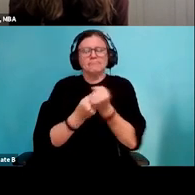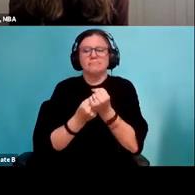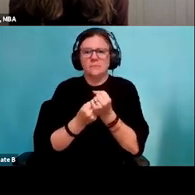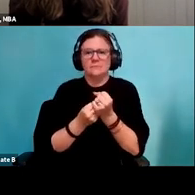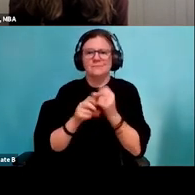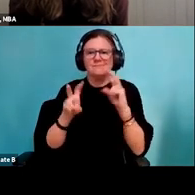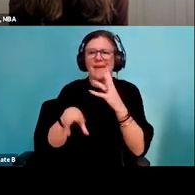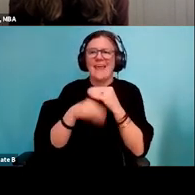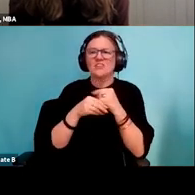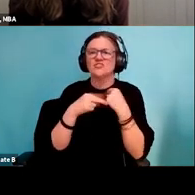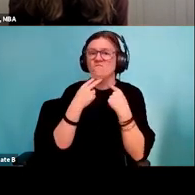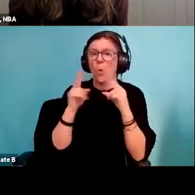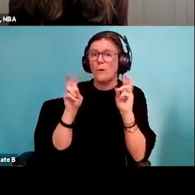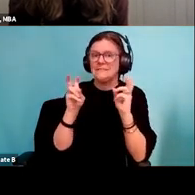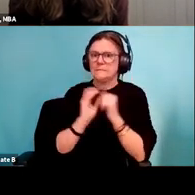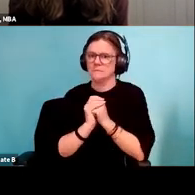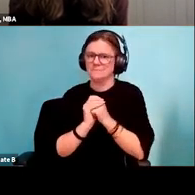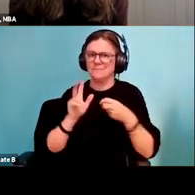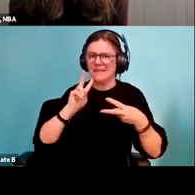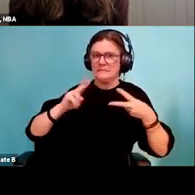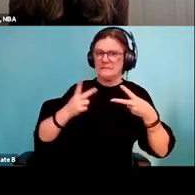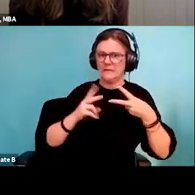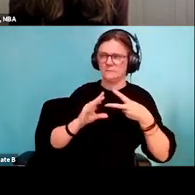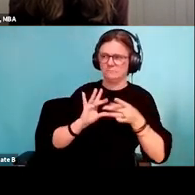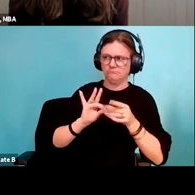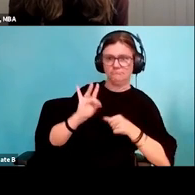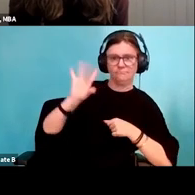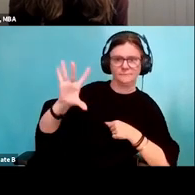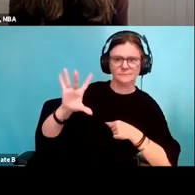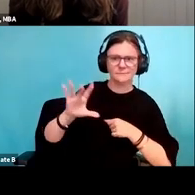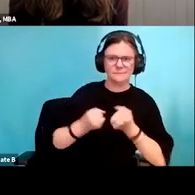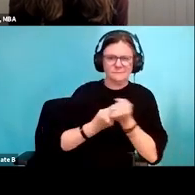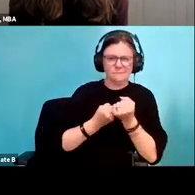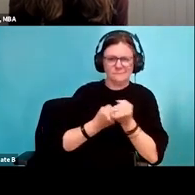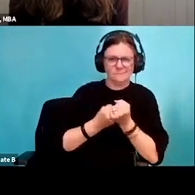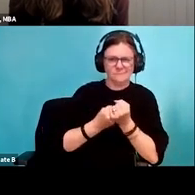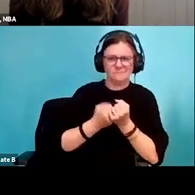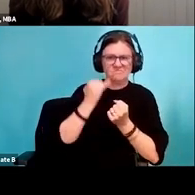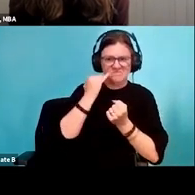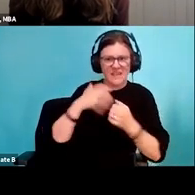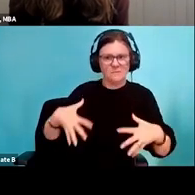have to but they often act as an extra voice as you’re progressing through pregnancy